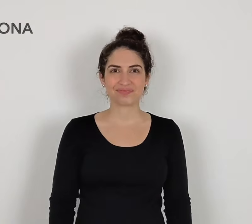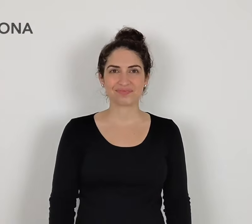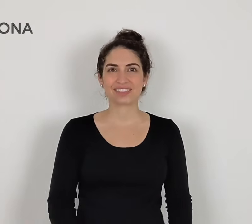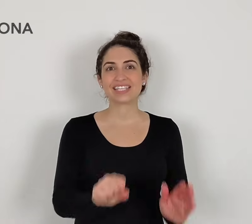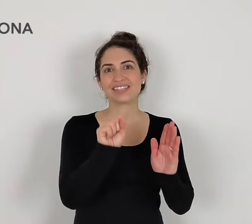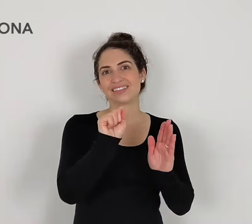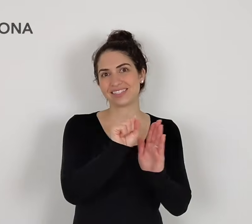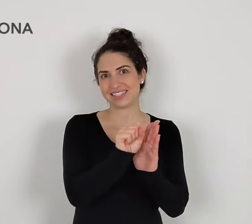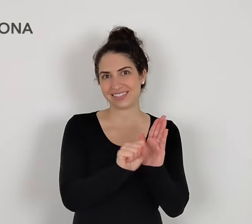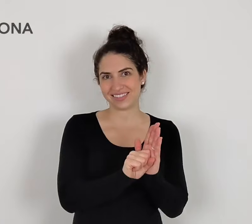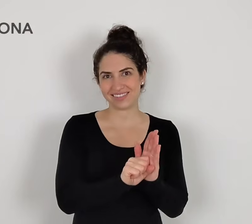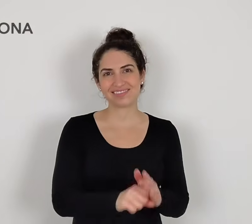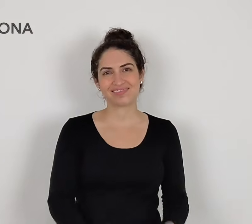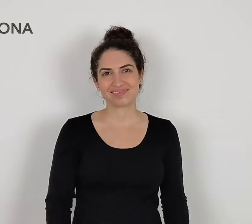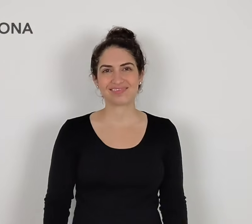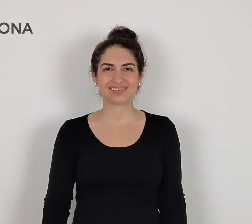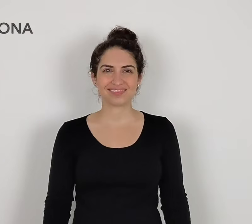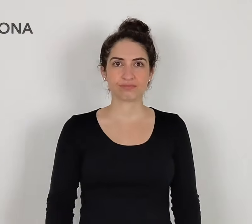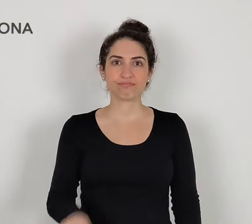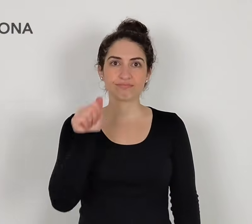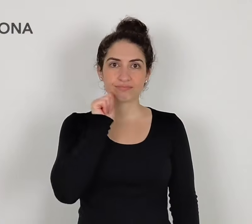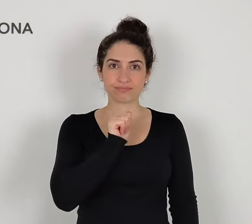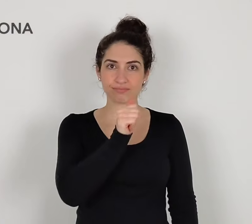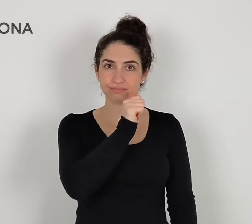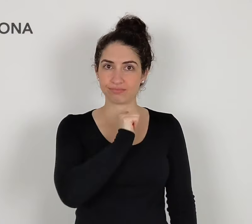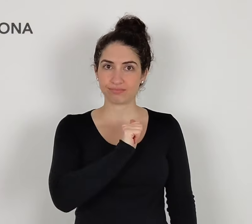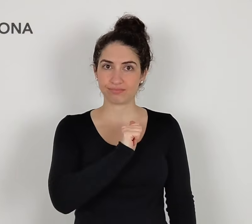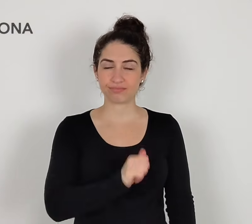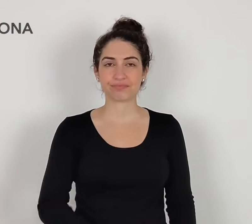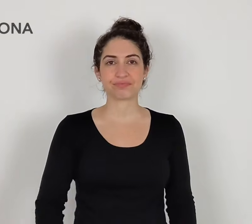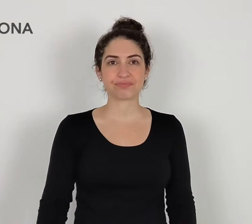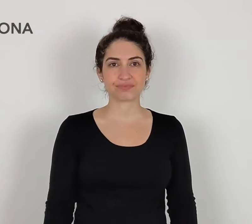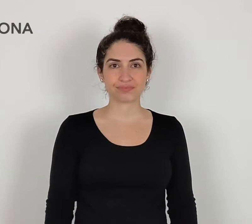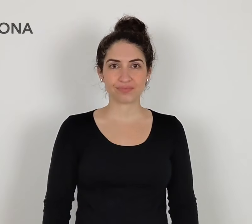The state: Arizona.